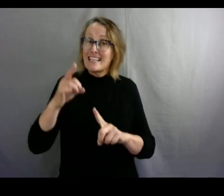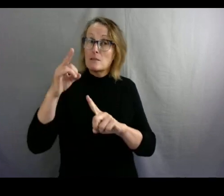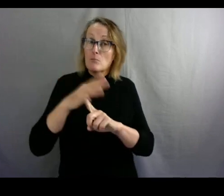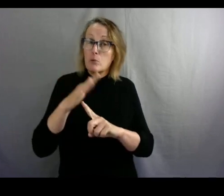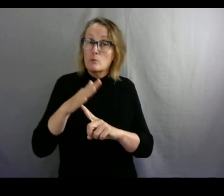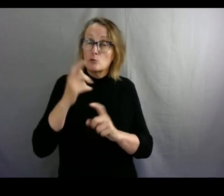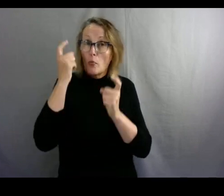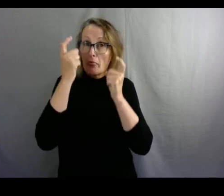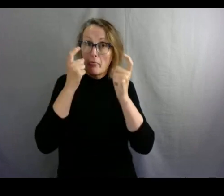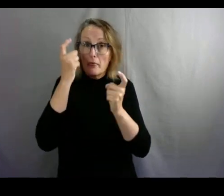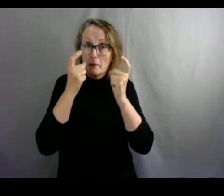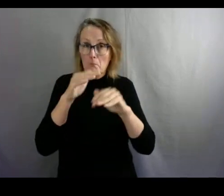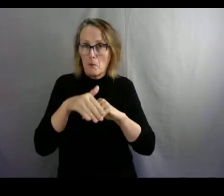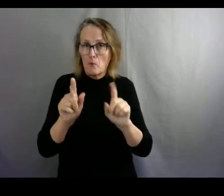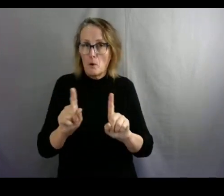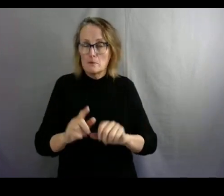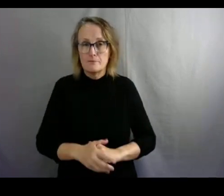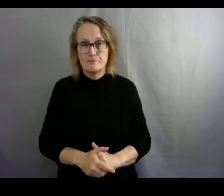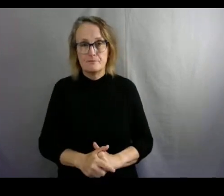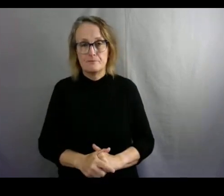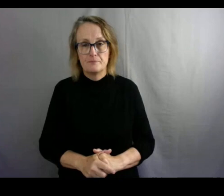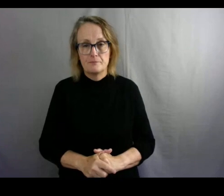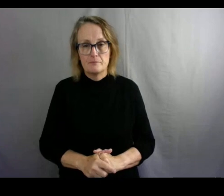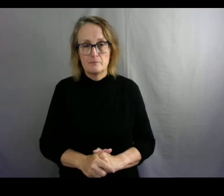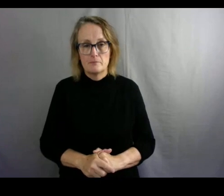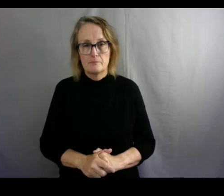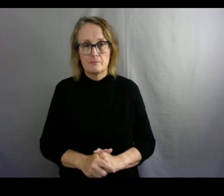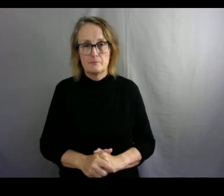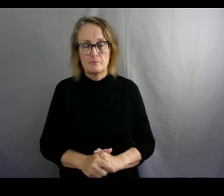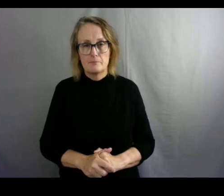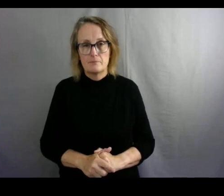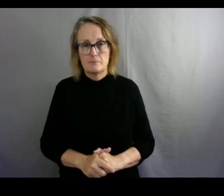is the story of the impressionist exhibition,